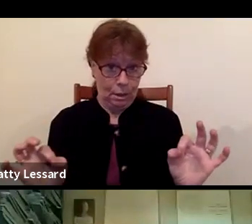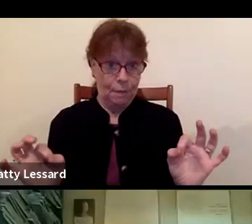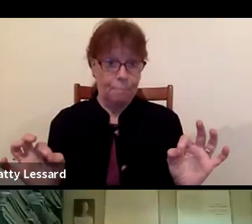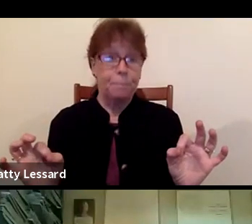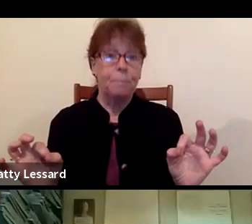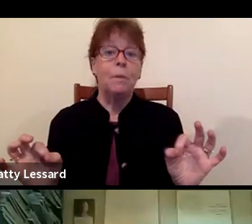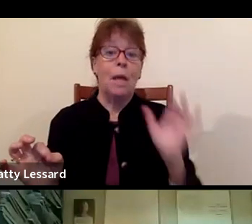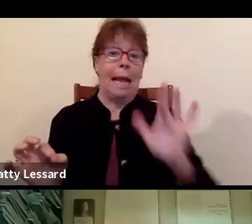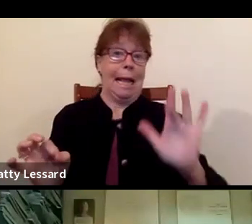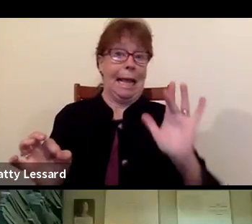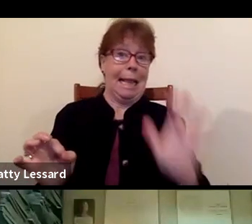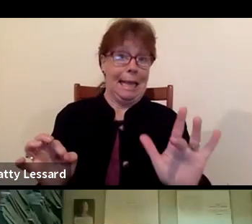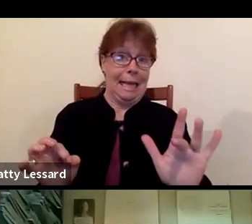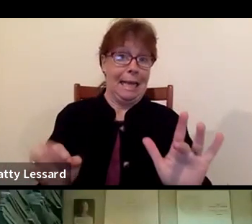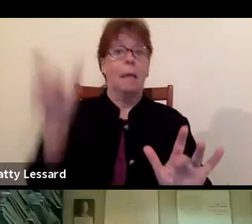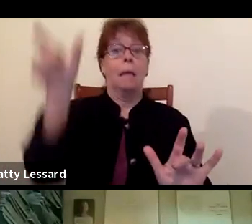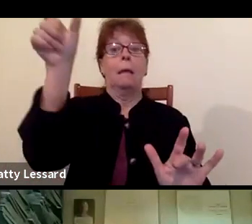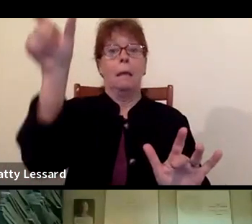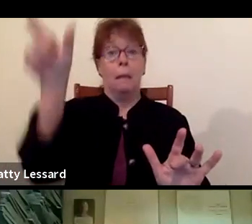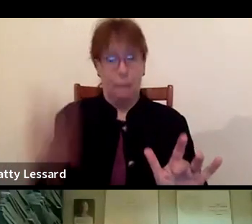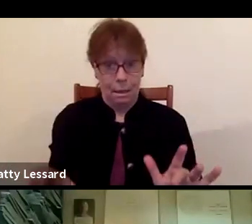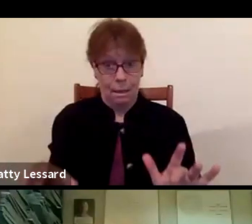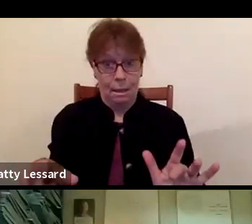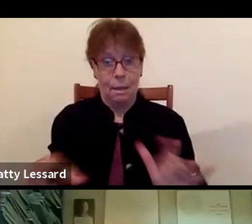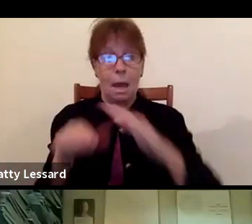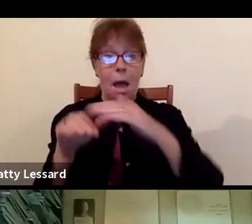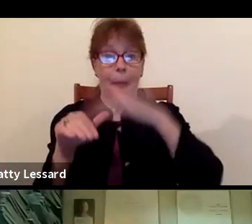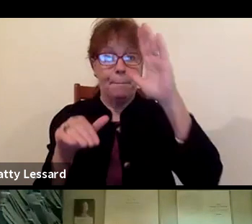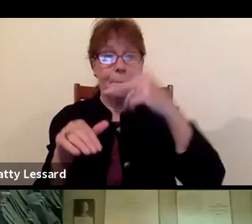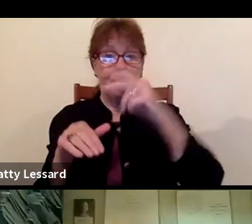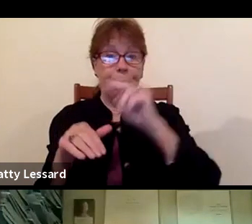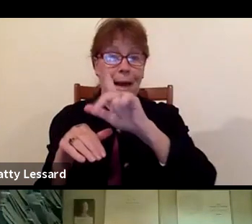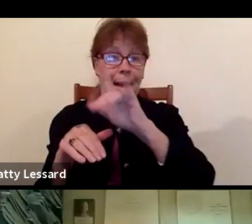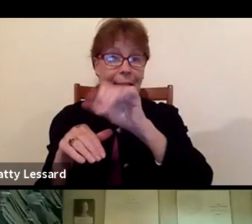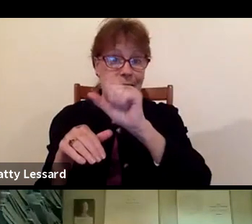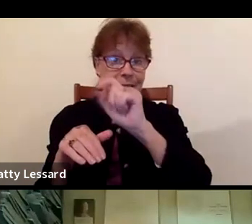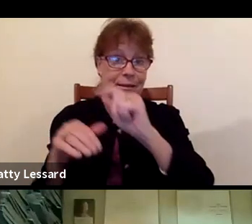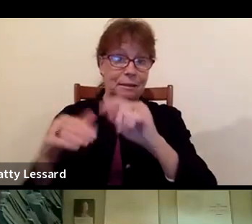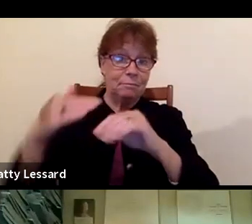≫ Ted: Where do I see them? ≫ Nancy: If you click on the participant -- ≫ Ted: There it is.